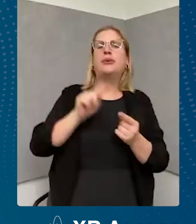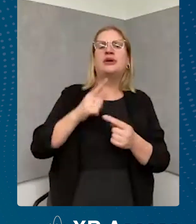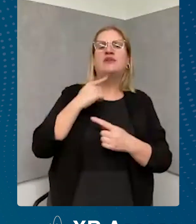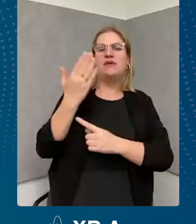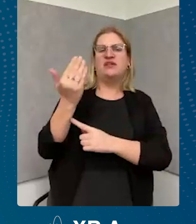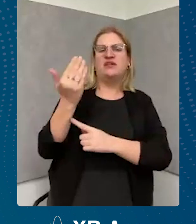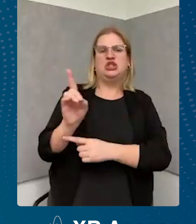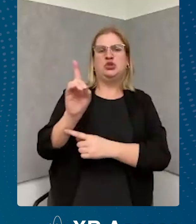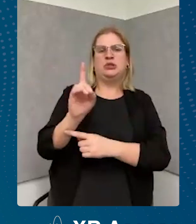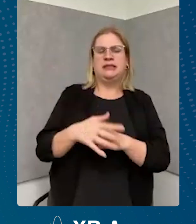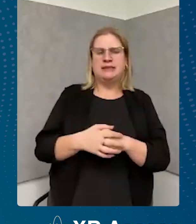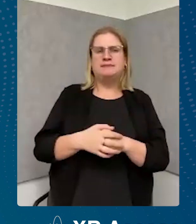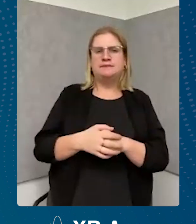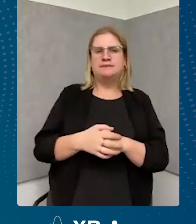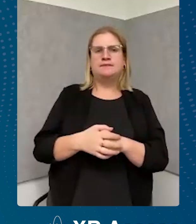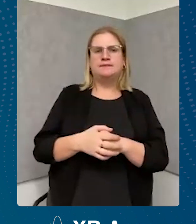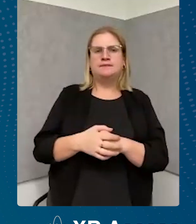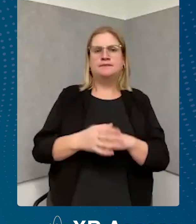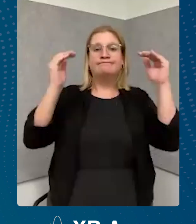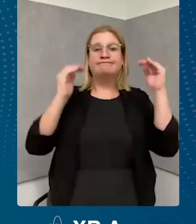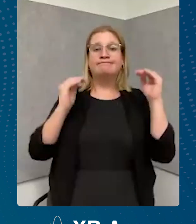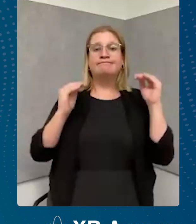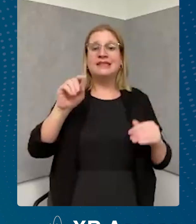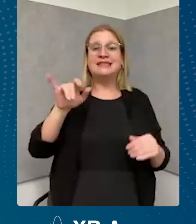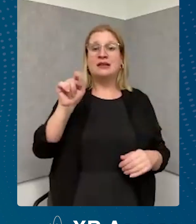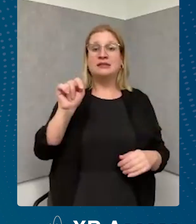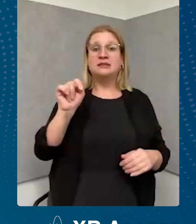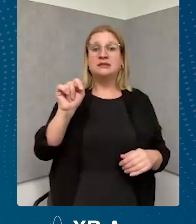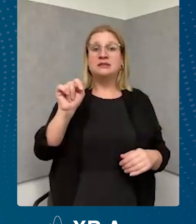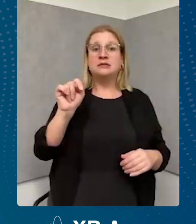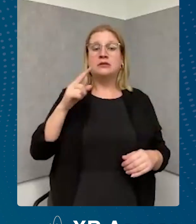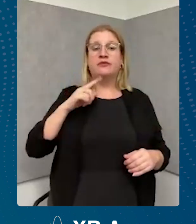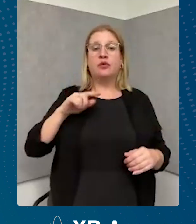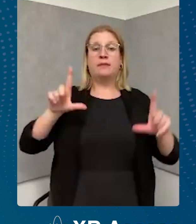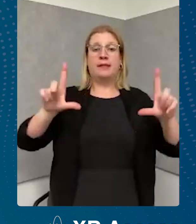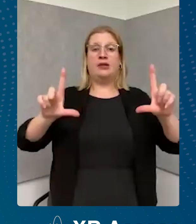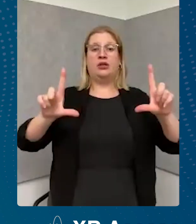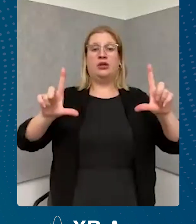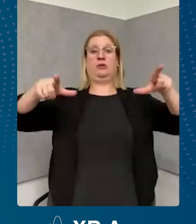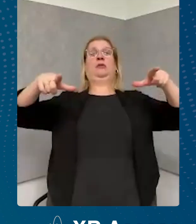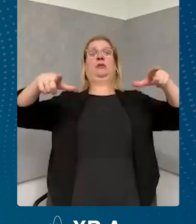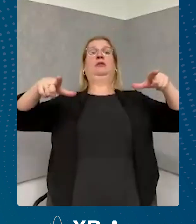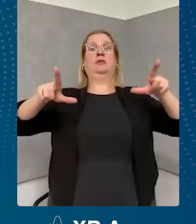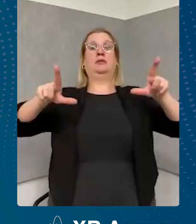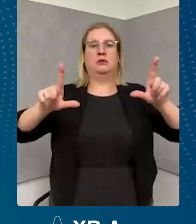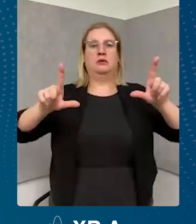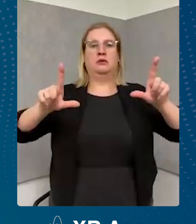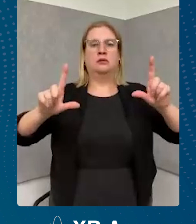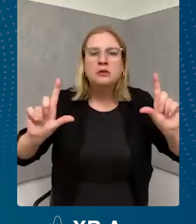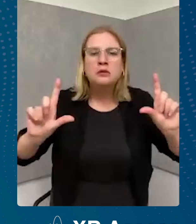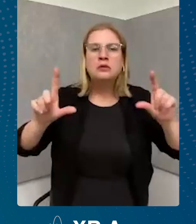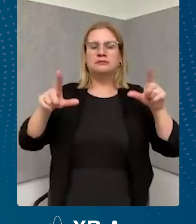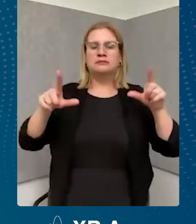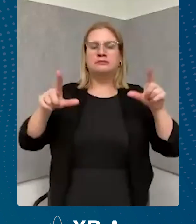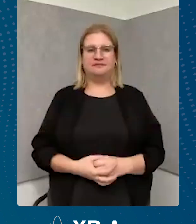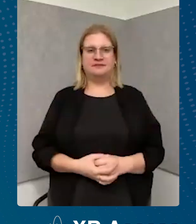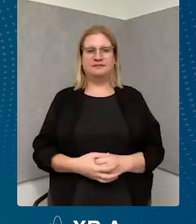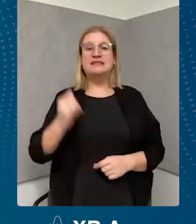And we also have our menu tilt, which angles the menu. Basically, if you're looking at it